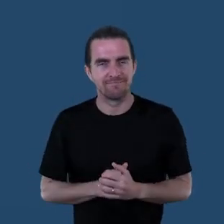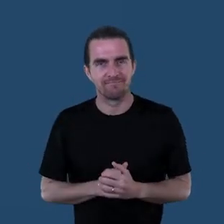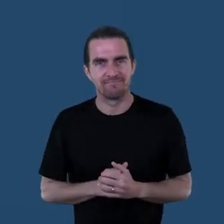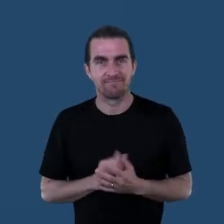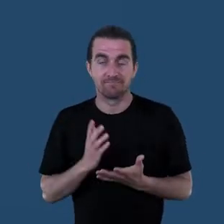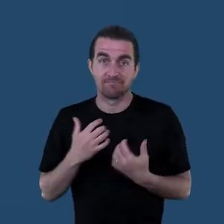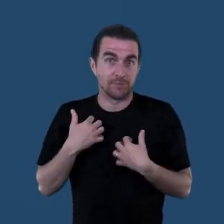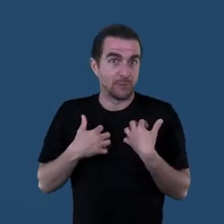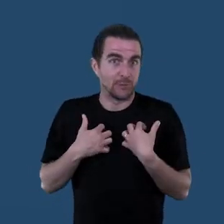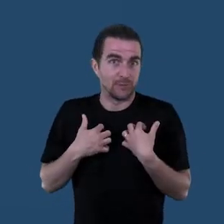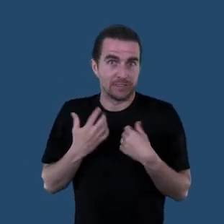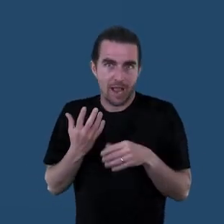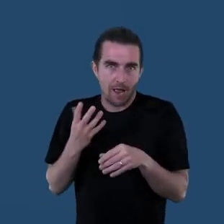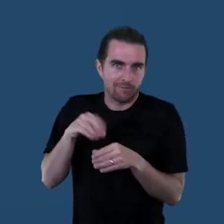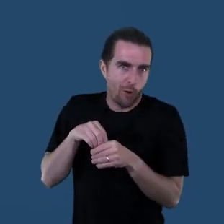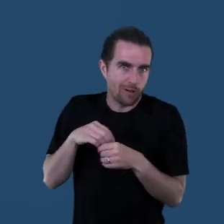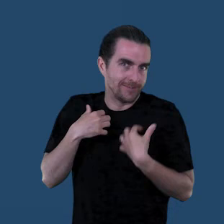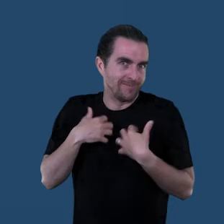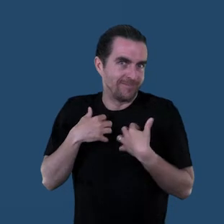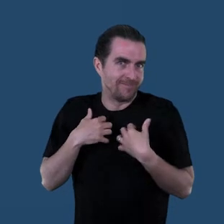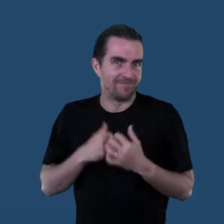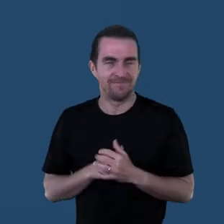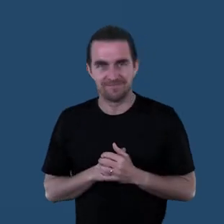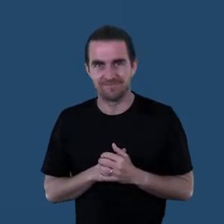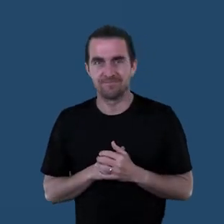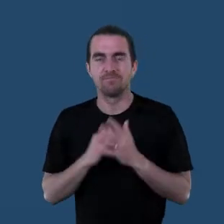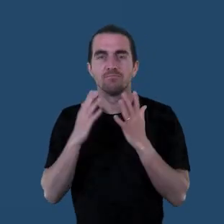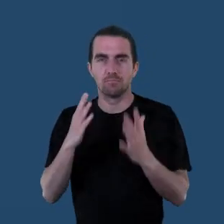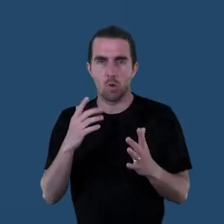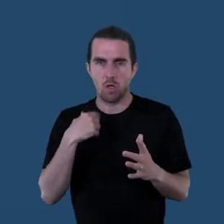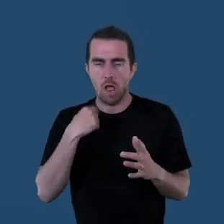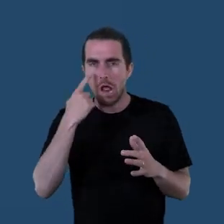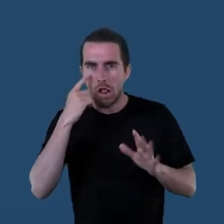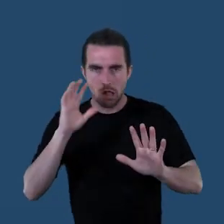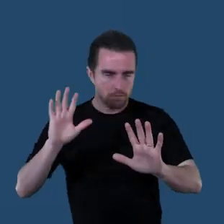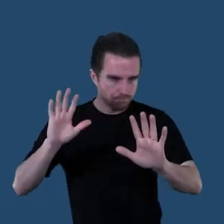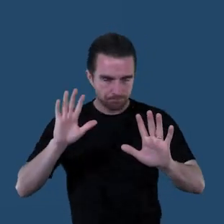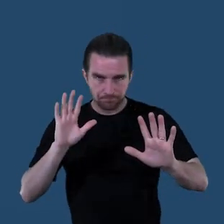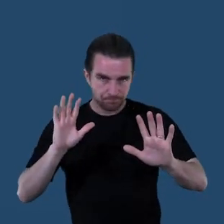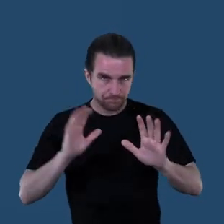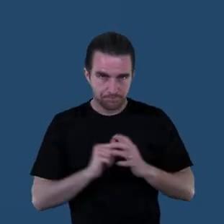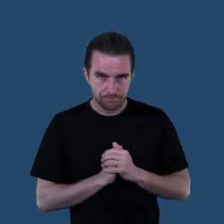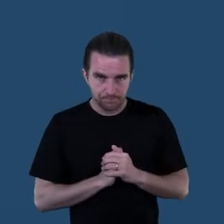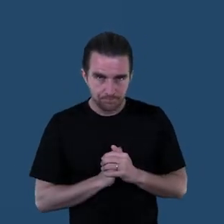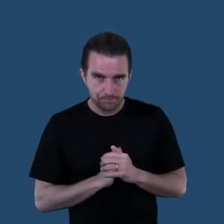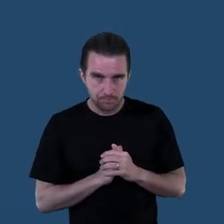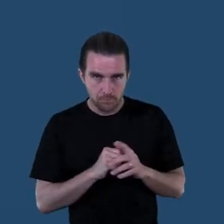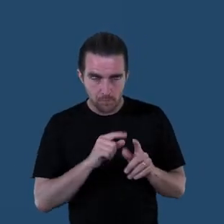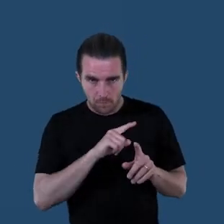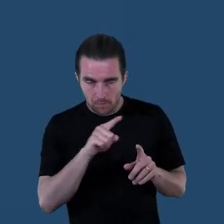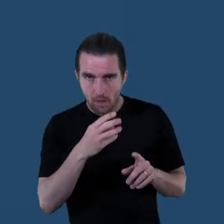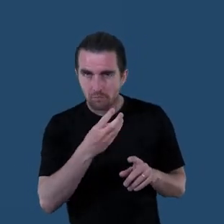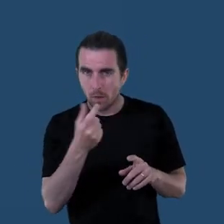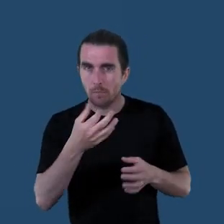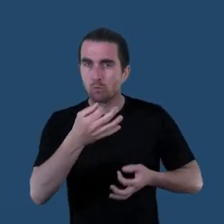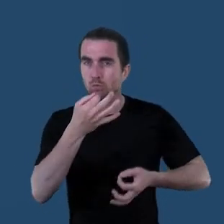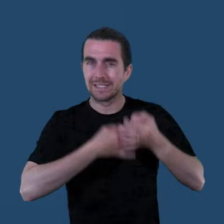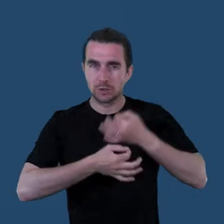but it must be really exciting to be involved in that. Just a, I'm gonna take a quick pause here and look at some more questions from our viewers.